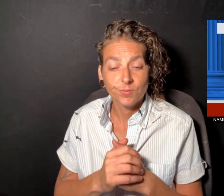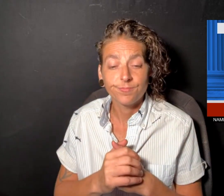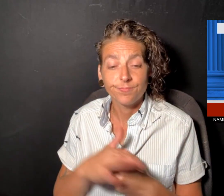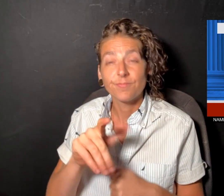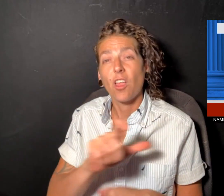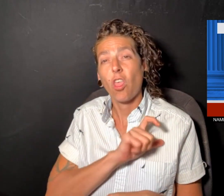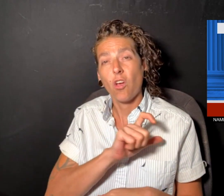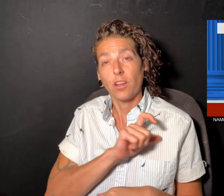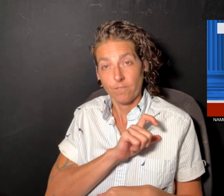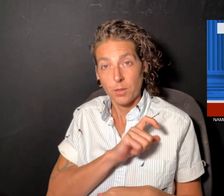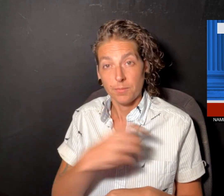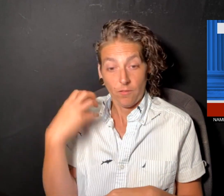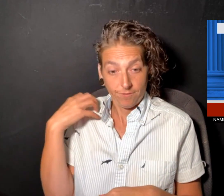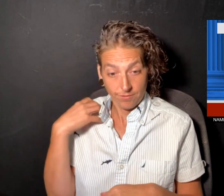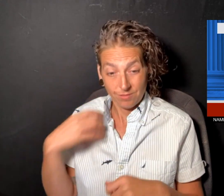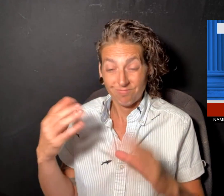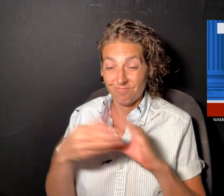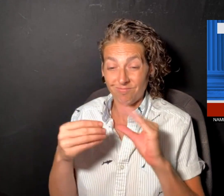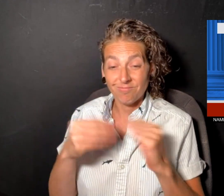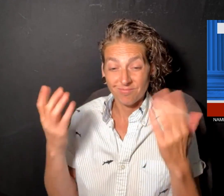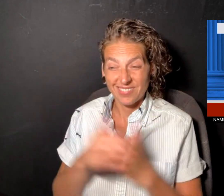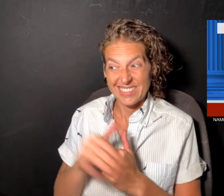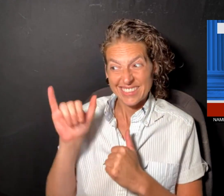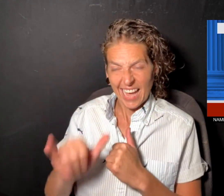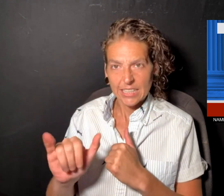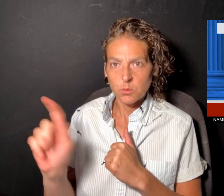Law enforcement officials say that is where the danger lies.